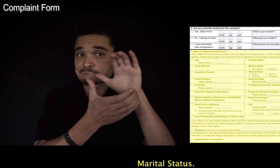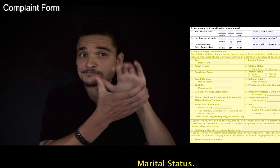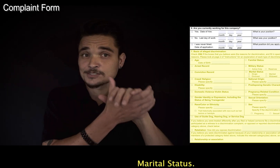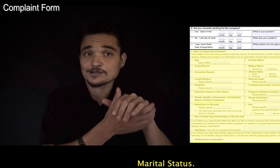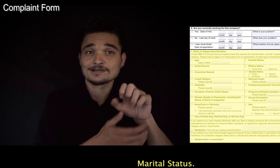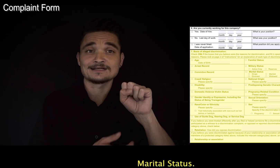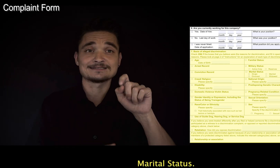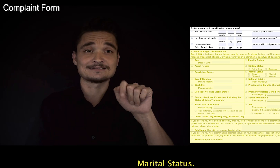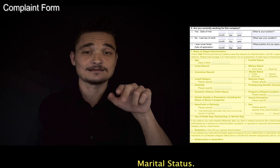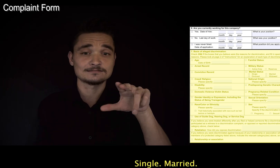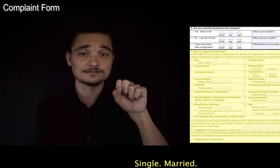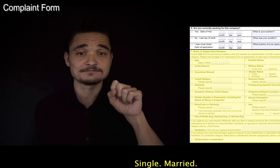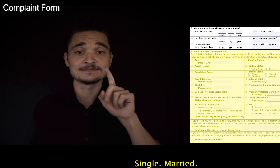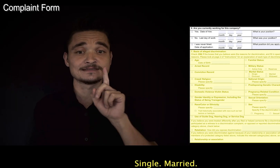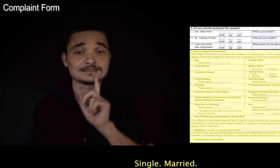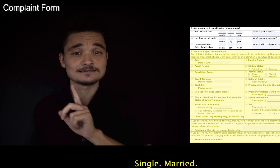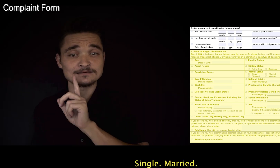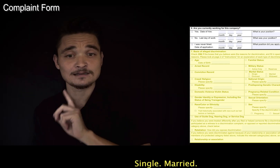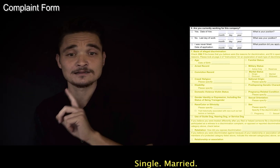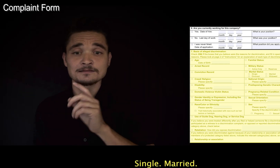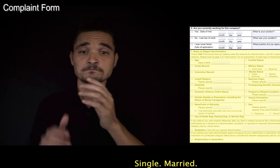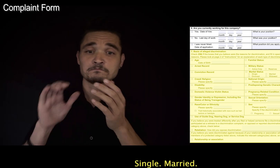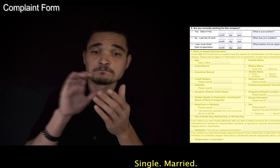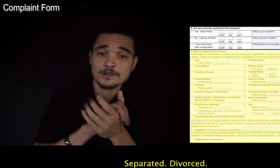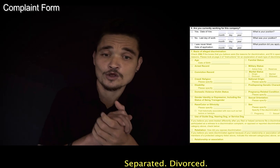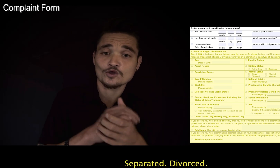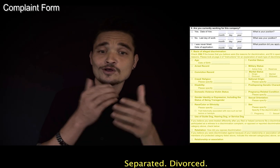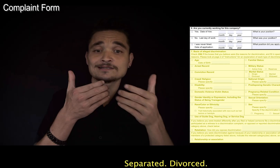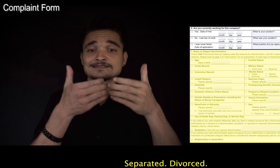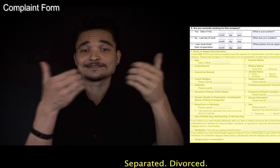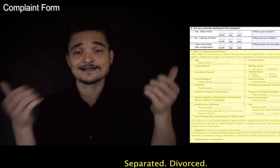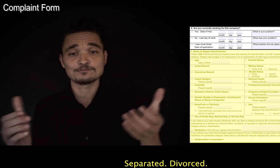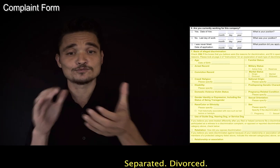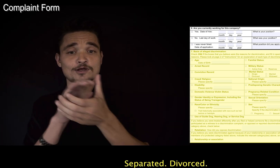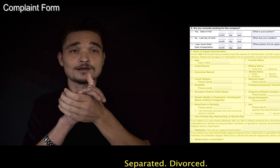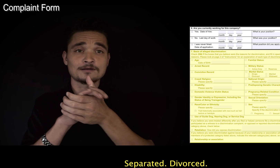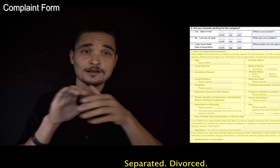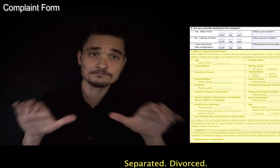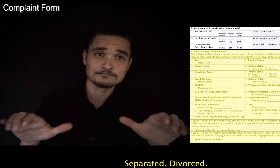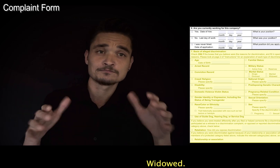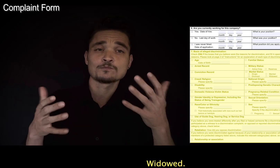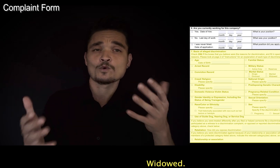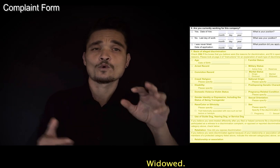Marital Status. Single. Married. Separated. Divorced. Widowed.